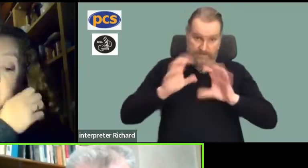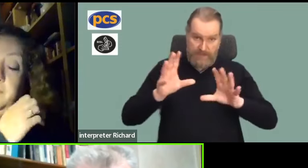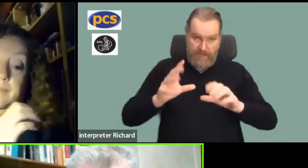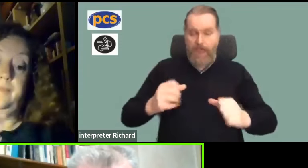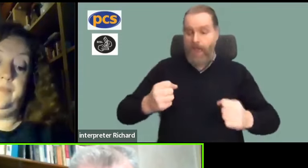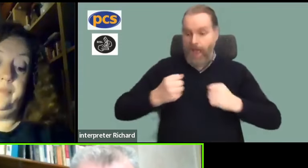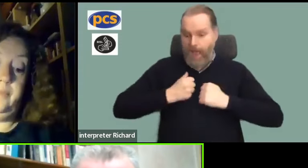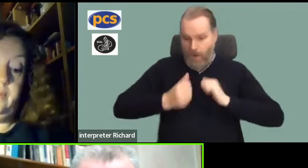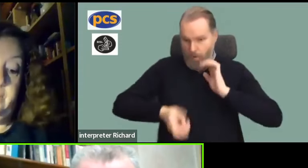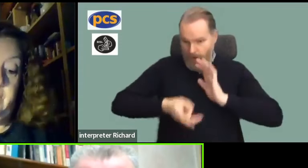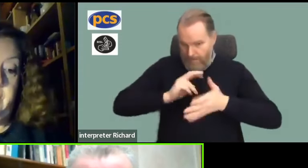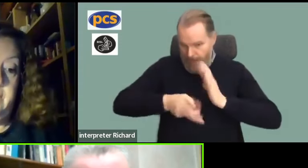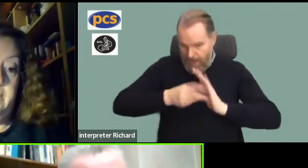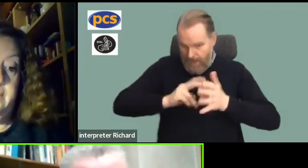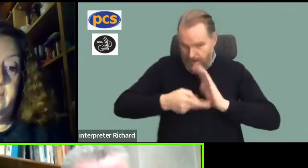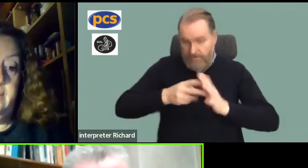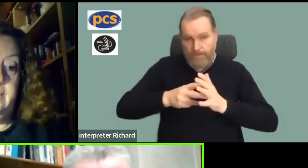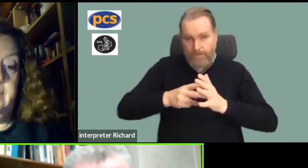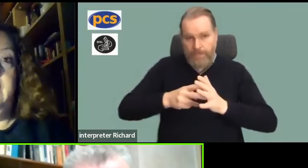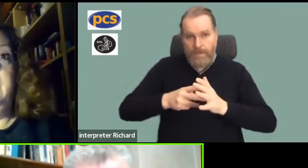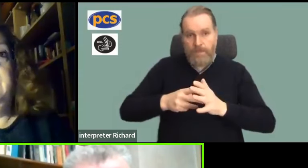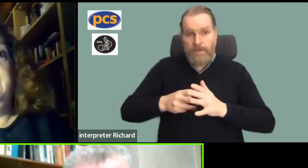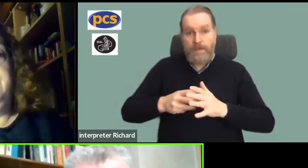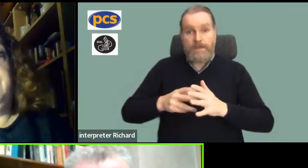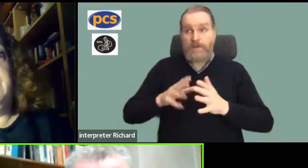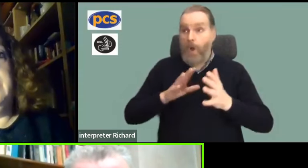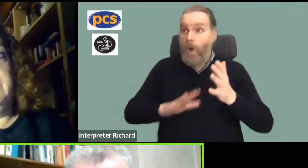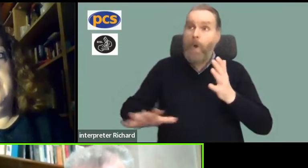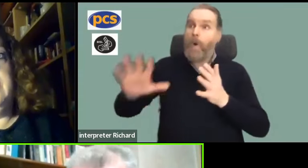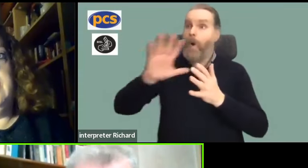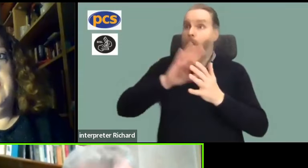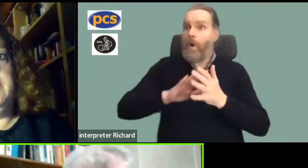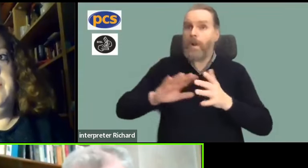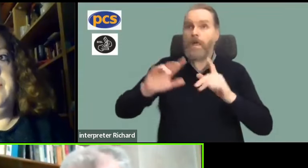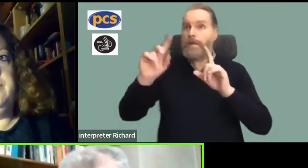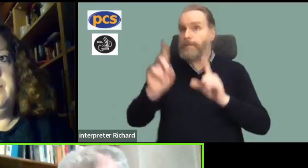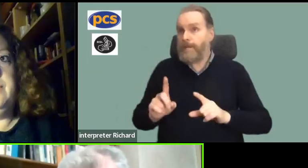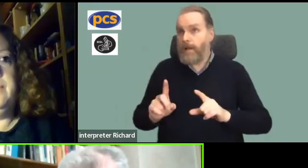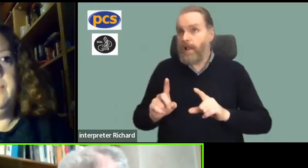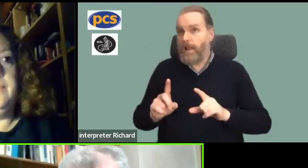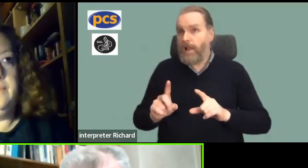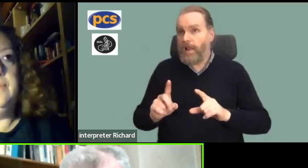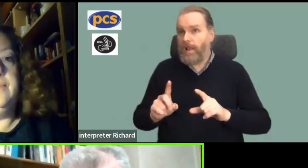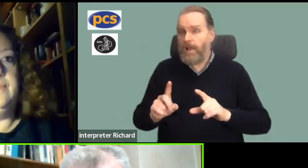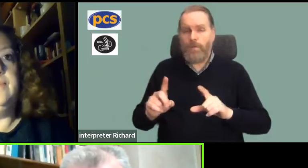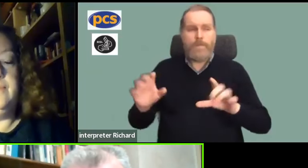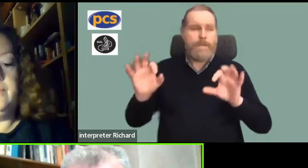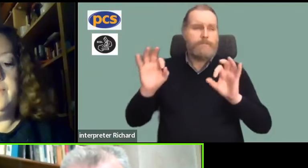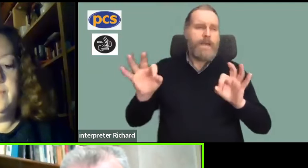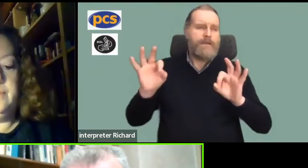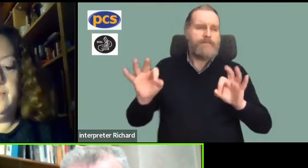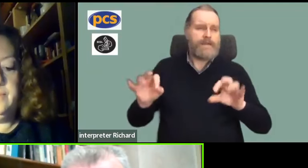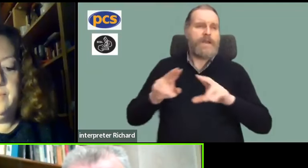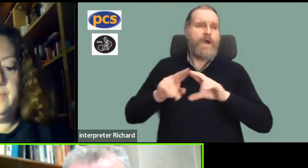in here that t that the strategy were t that the strategy we're embarking upon here is not perfect for all people at all times, but it is going to all times, but it is gonna cause